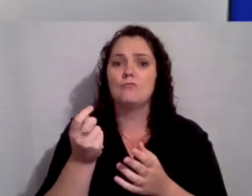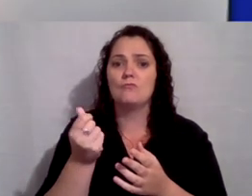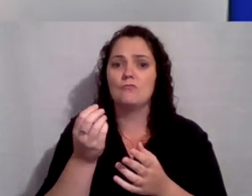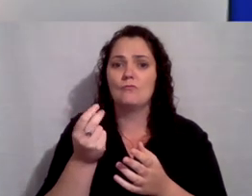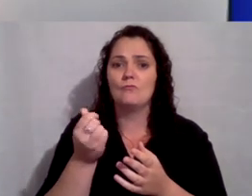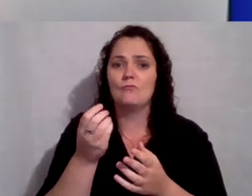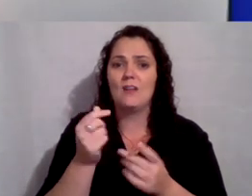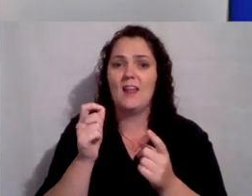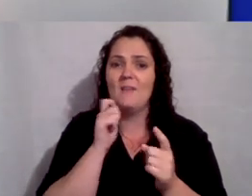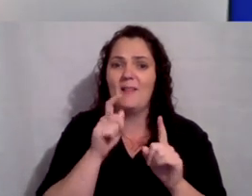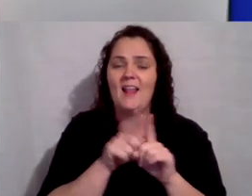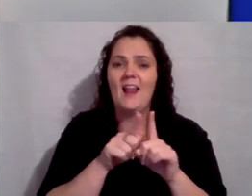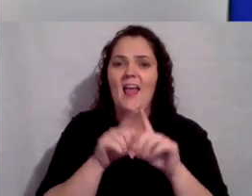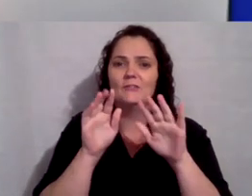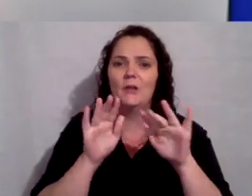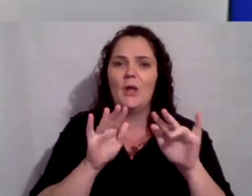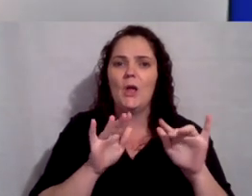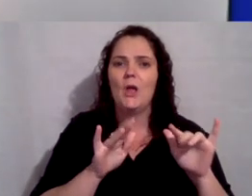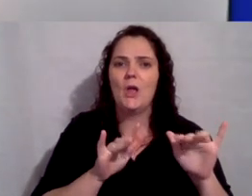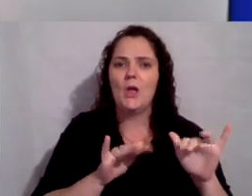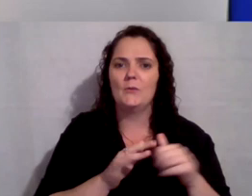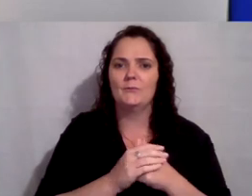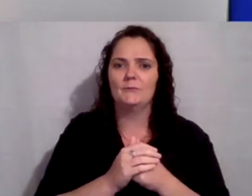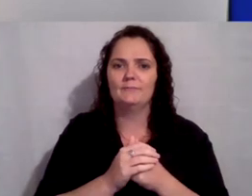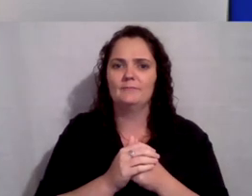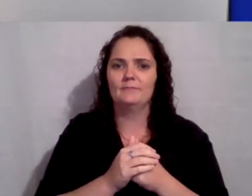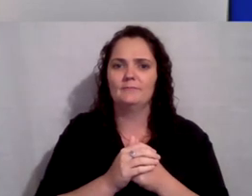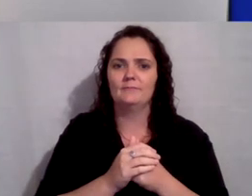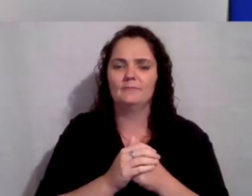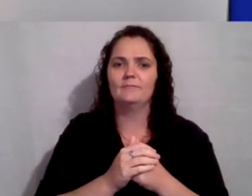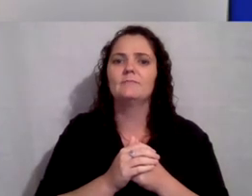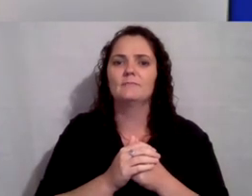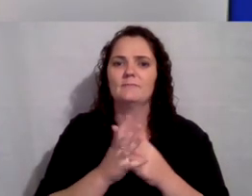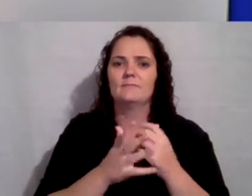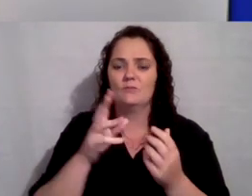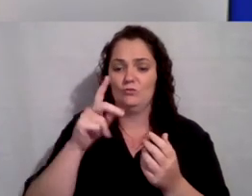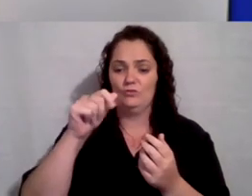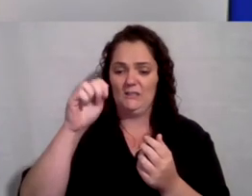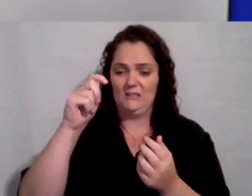and when you do that, it actually snows so these little bits of eraser come down